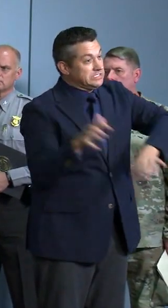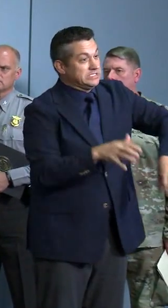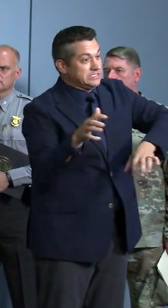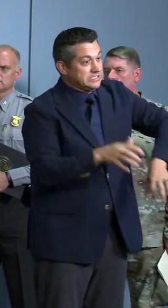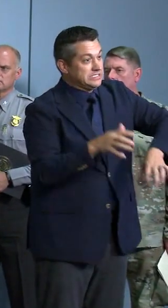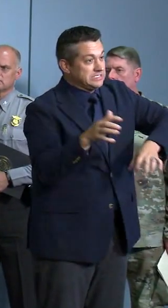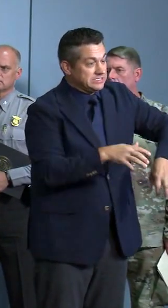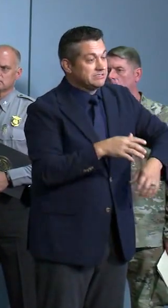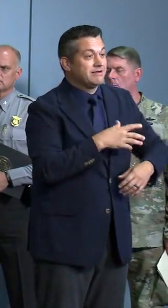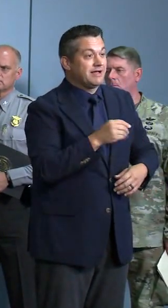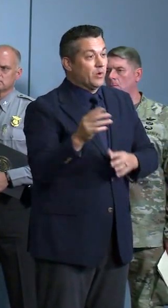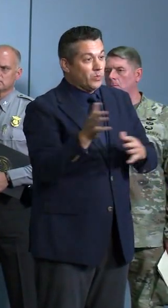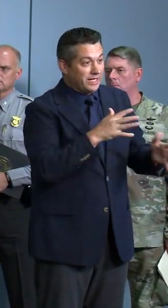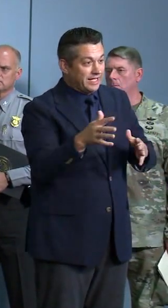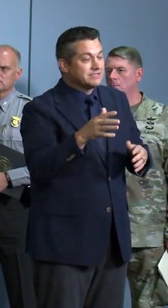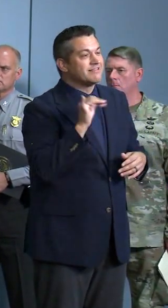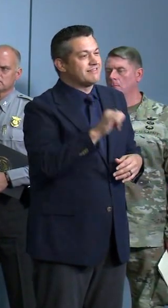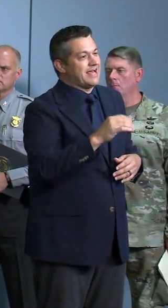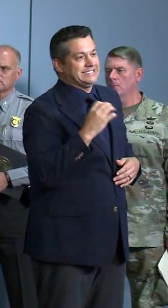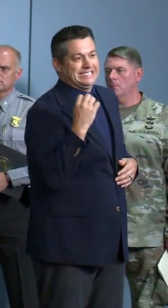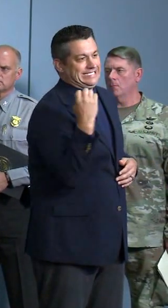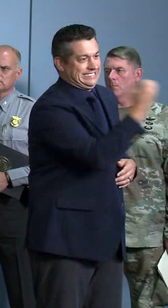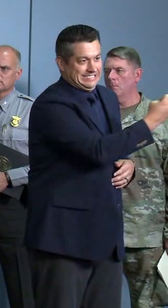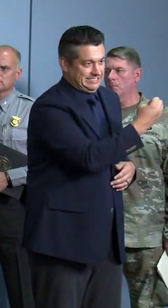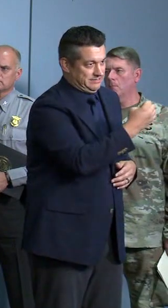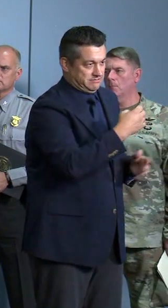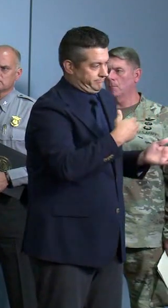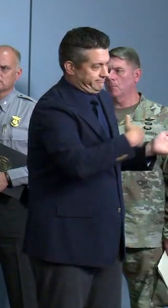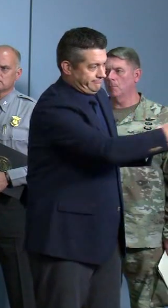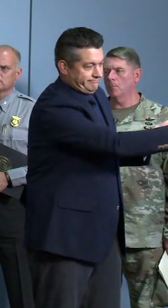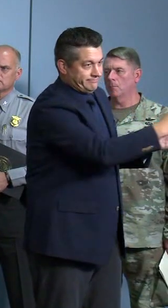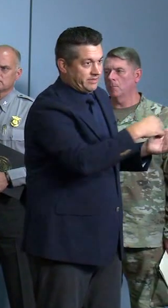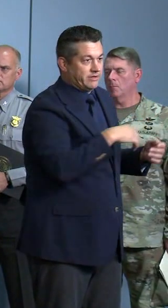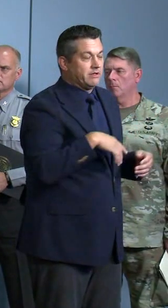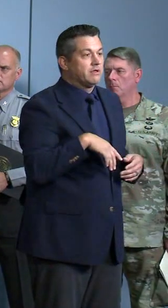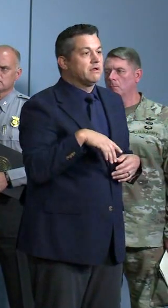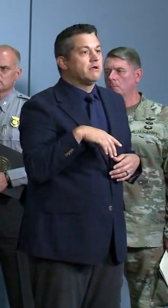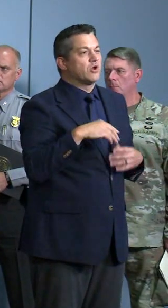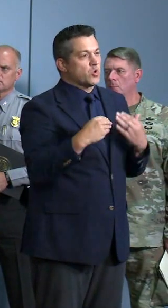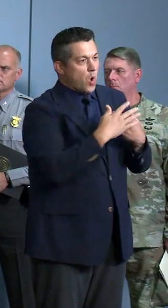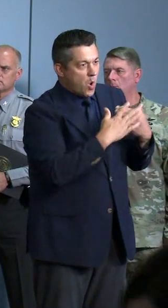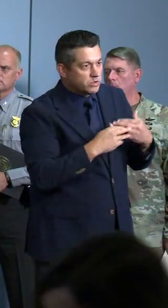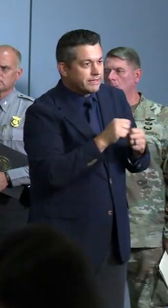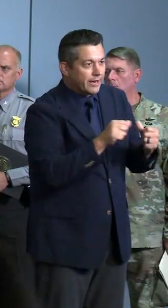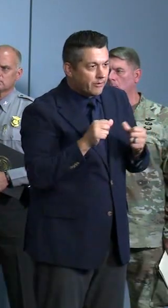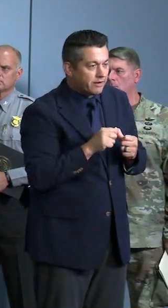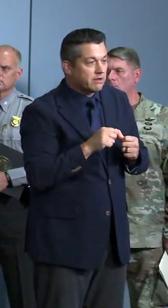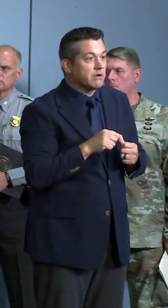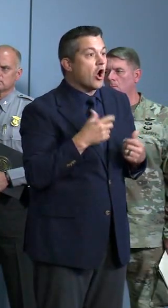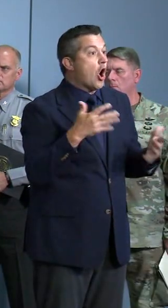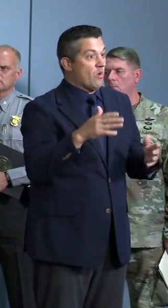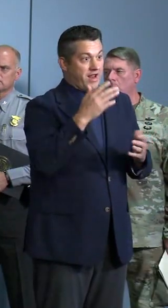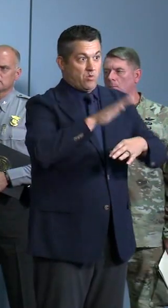be east of I-95 and along our coast, we do have tropical storm